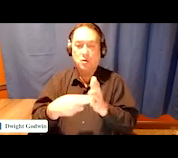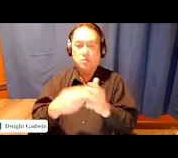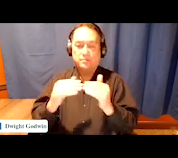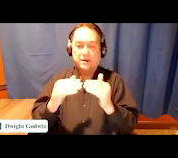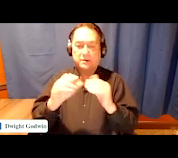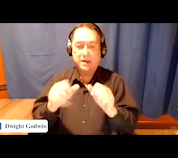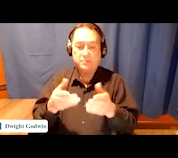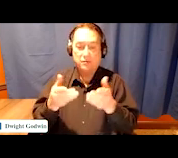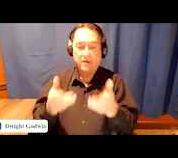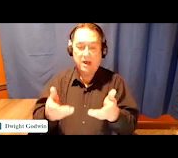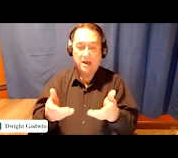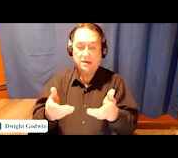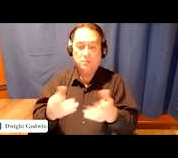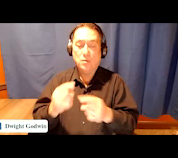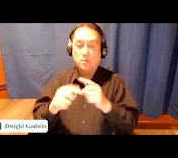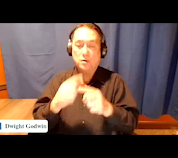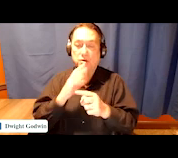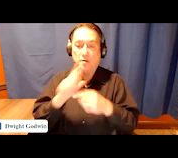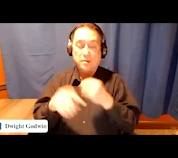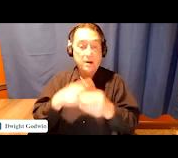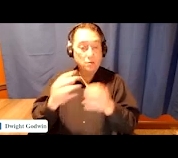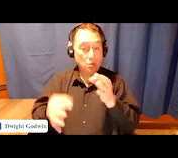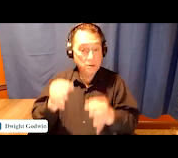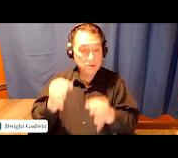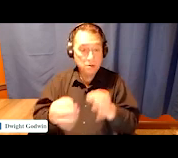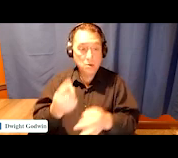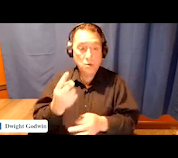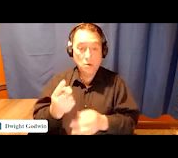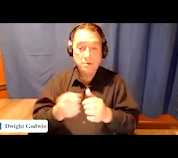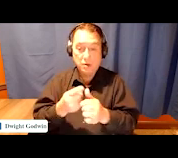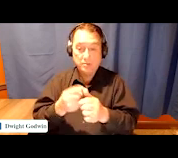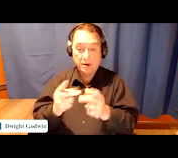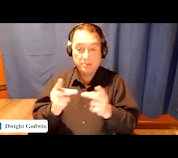When we're talking about courts, one of the main places that we see peers